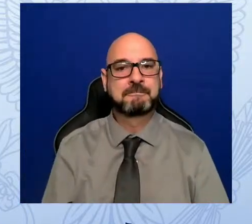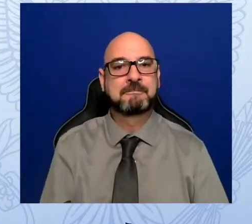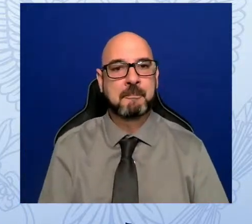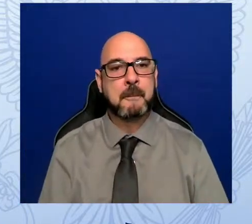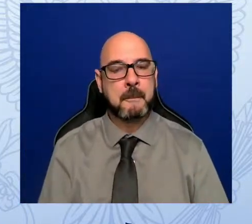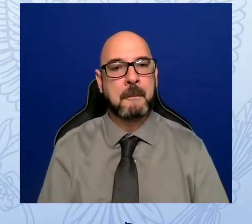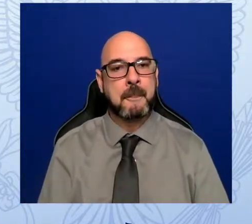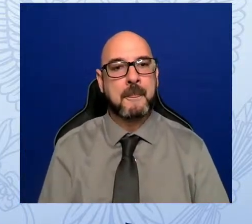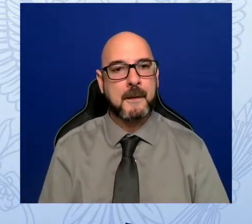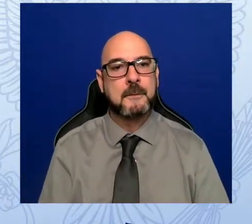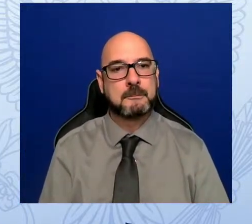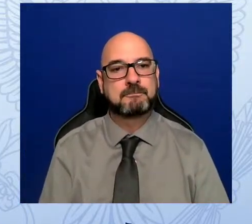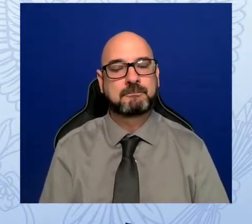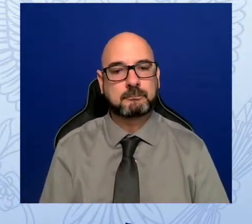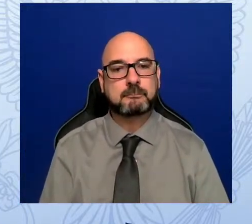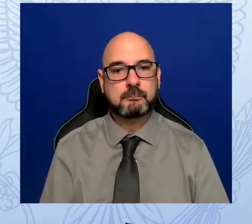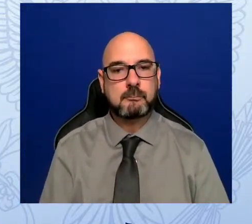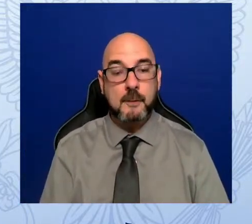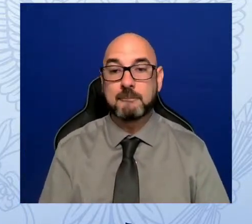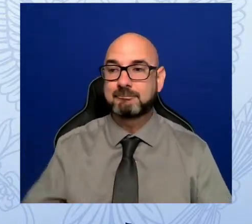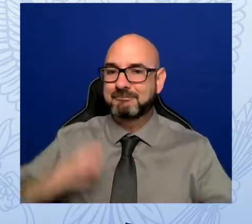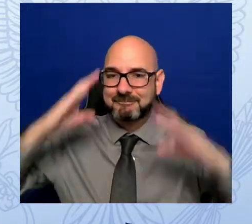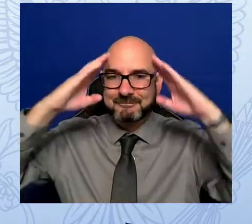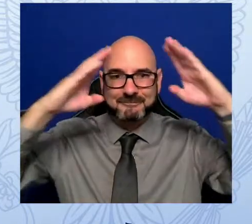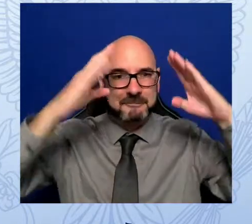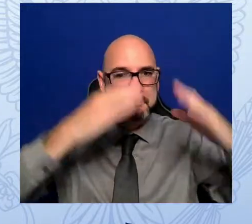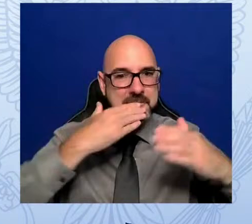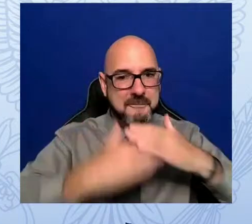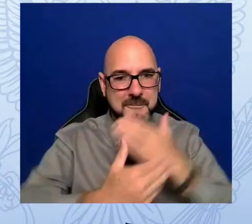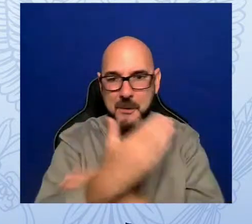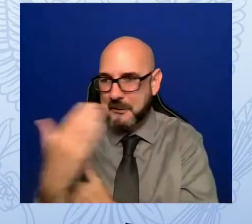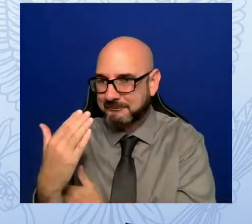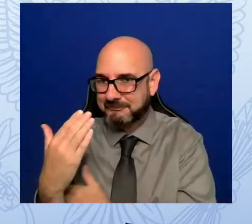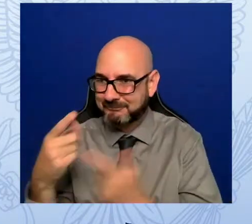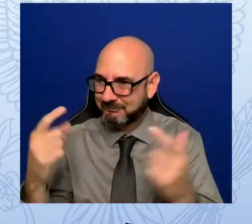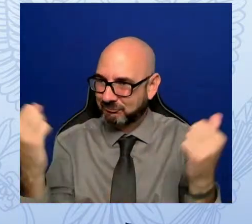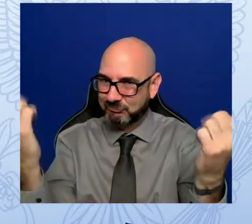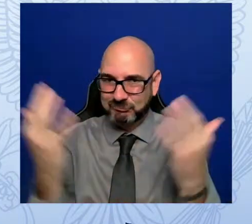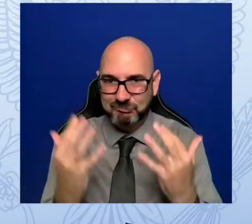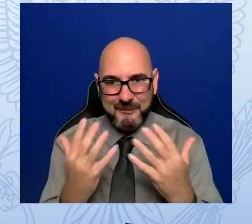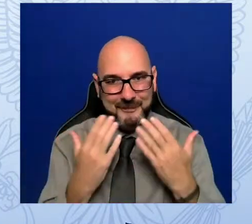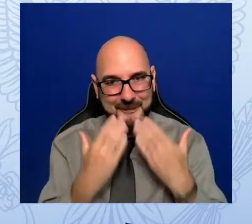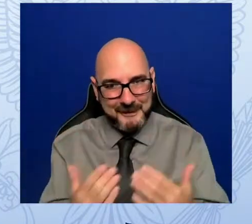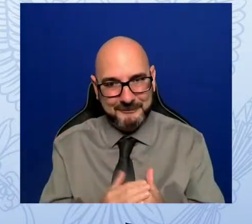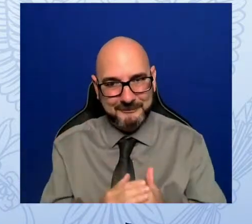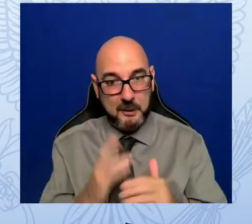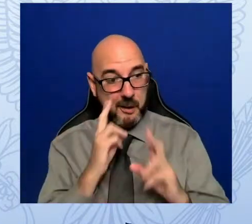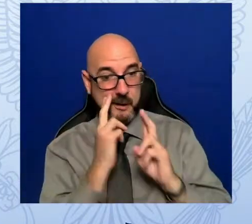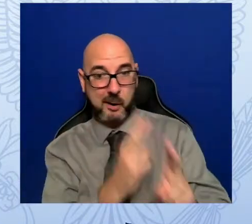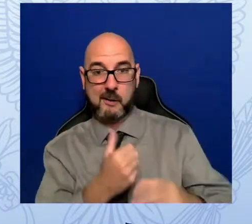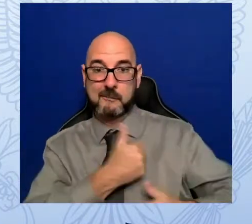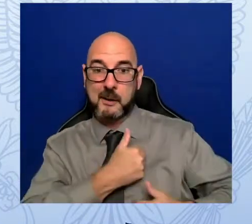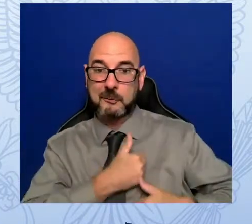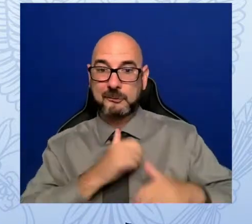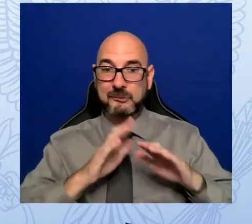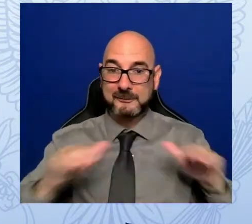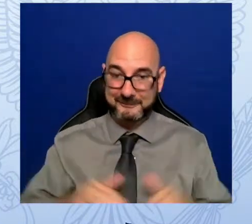Sammy Sullivan: Hello, everyone, and thank you for joining us today to honor our military children, and special thanks to the First Lady, Jill Biden,